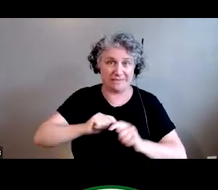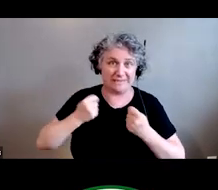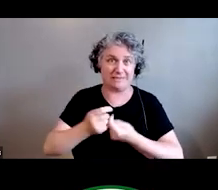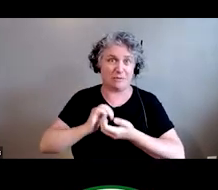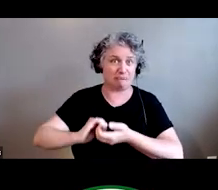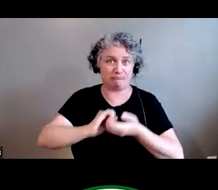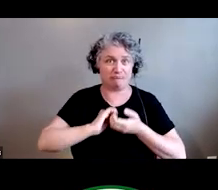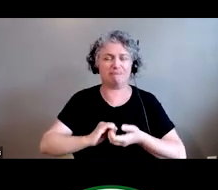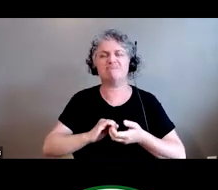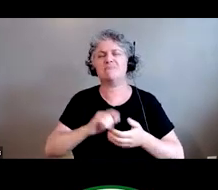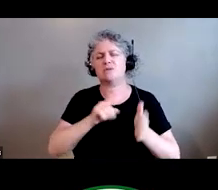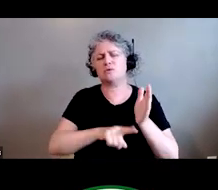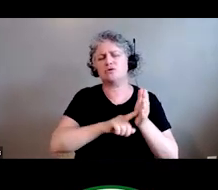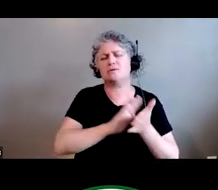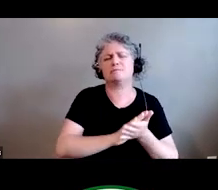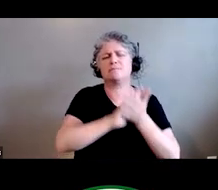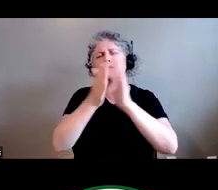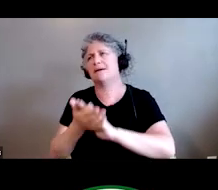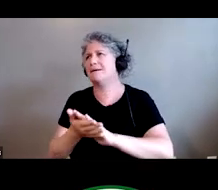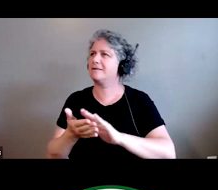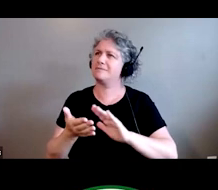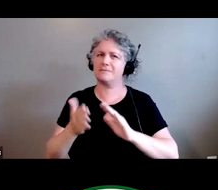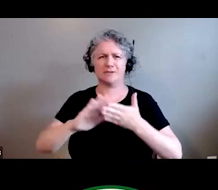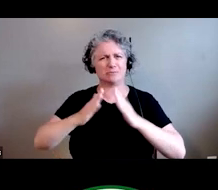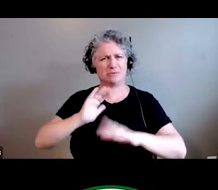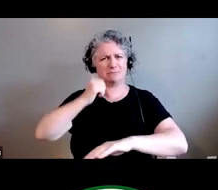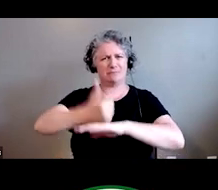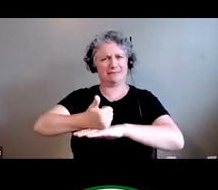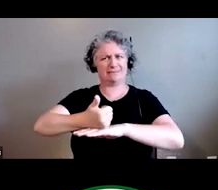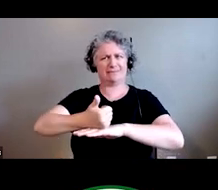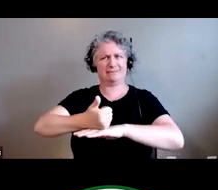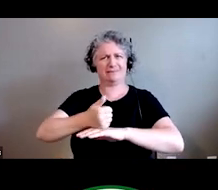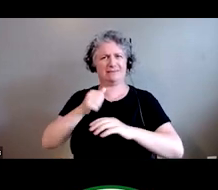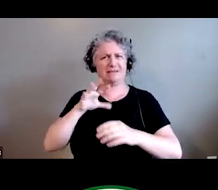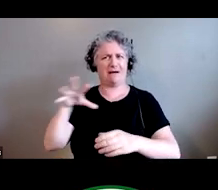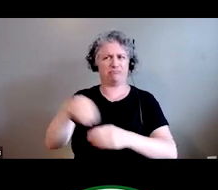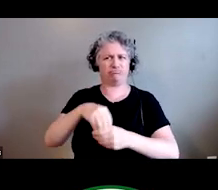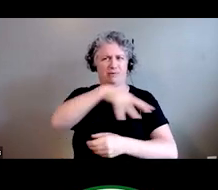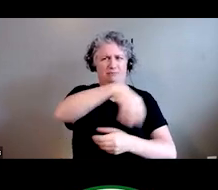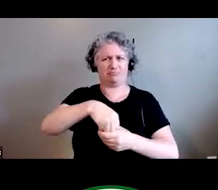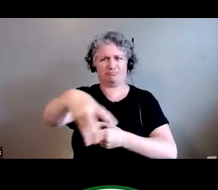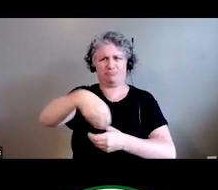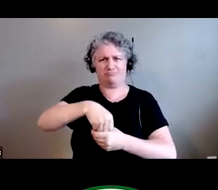So our work involves research and action rooted in equitable partnerships. We acknowledge